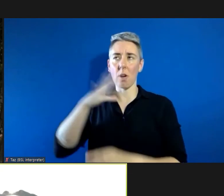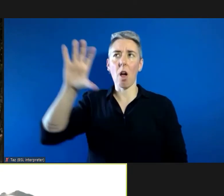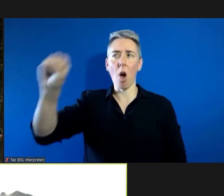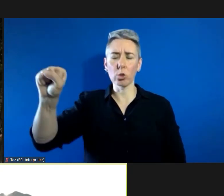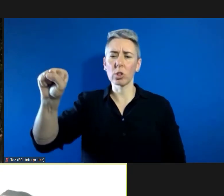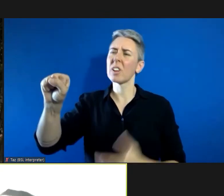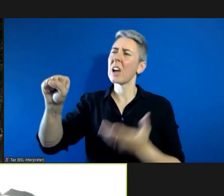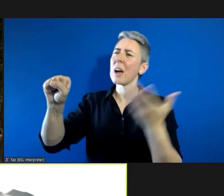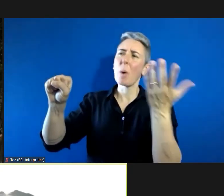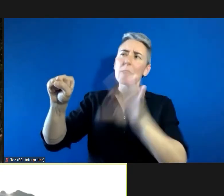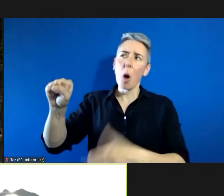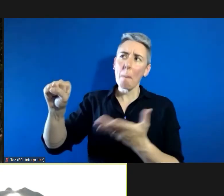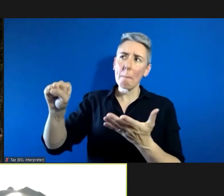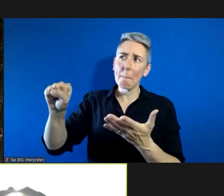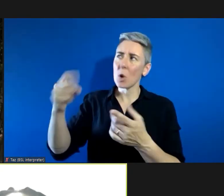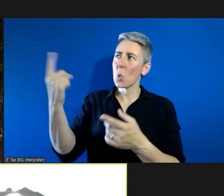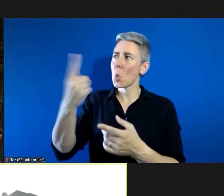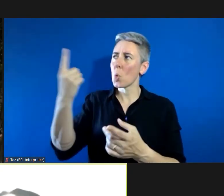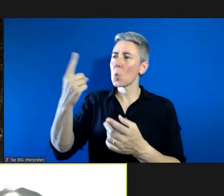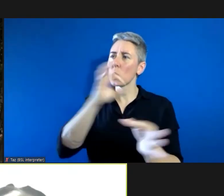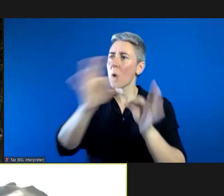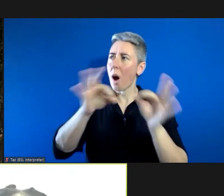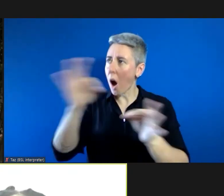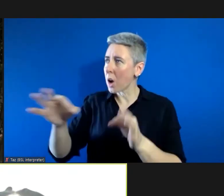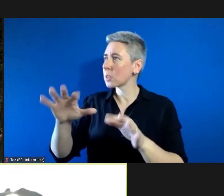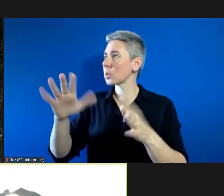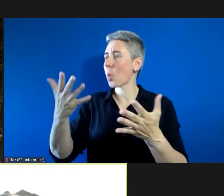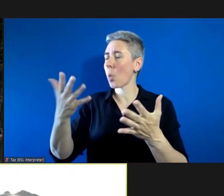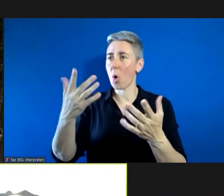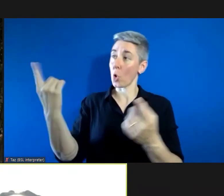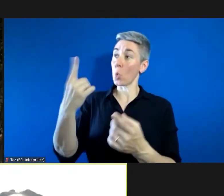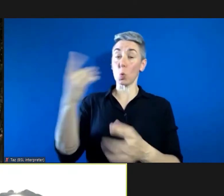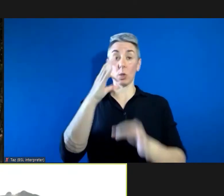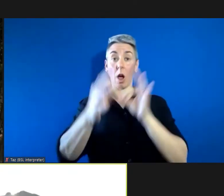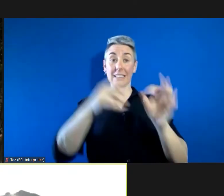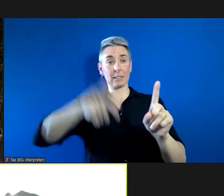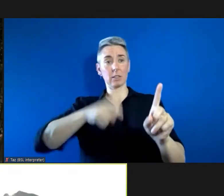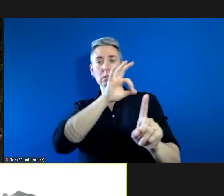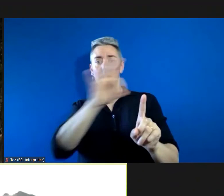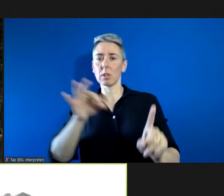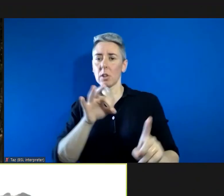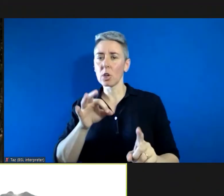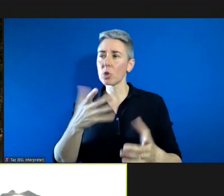beyond just our student make up, beyond the UCAS categories, beyond even the ones that we've put in